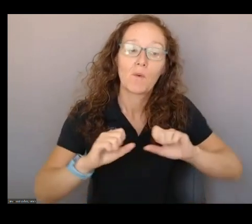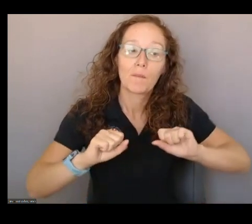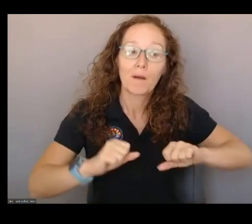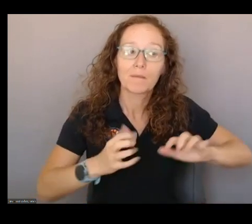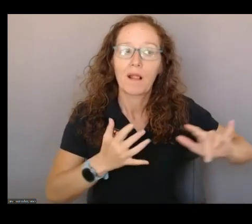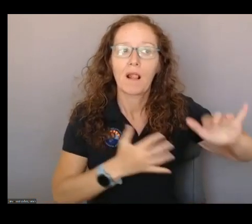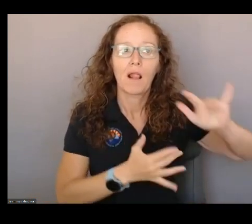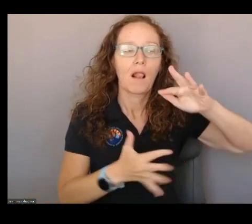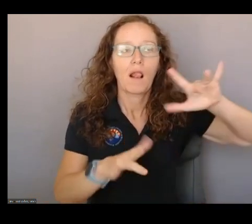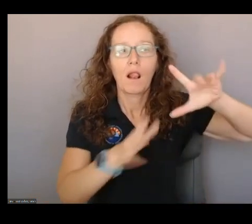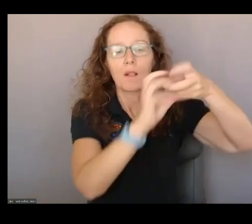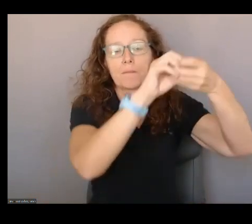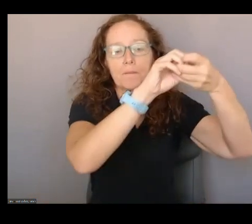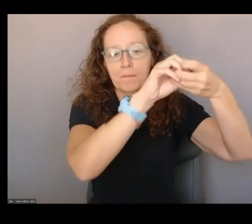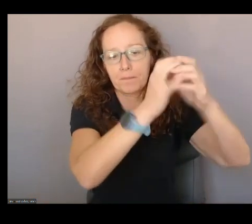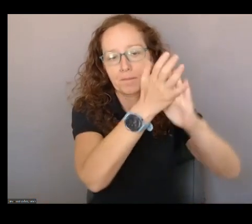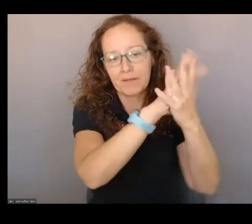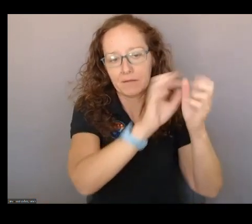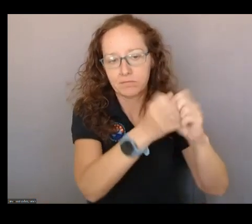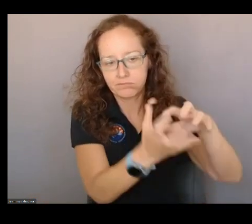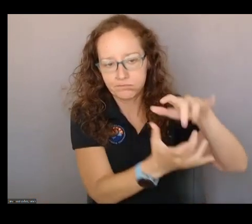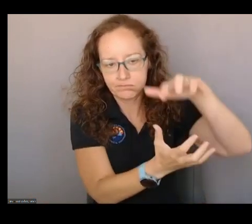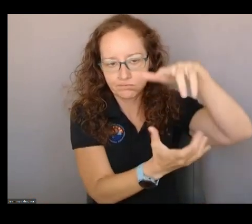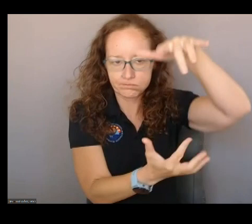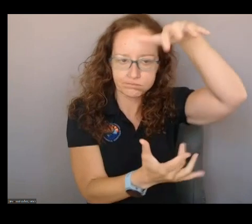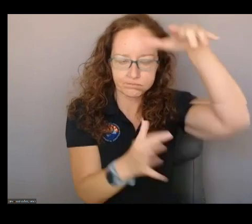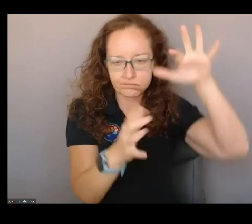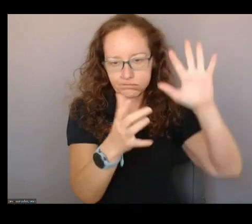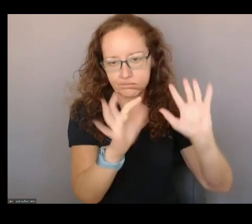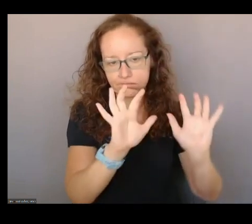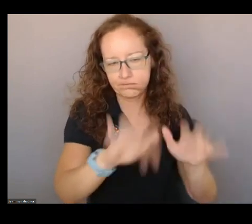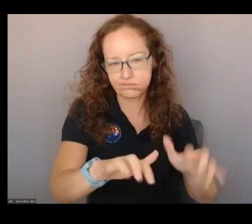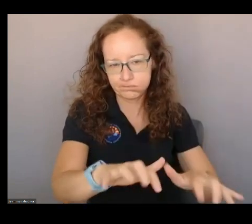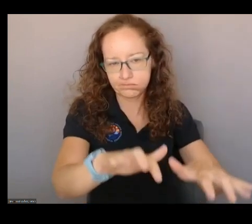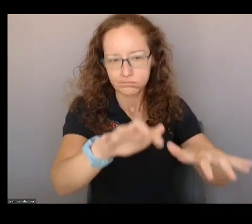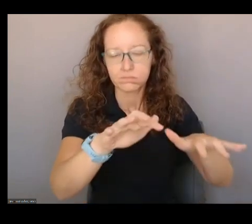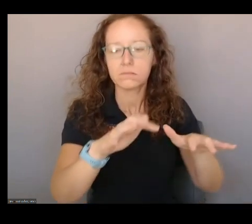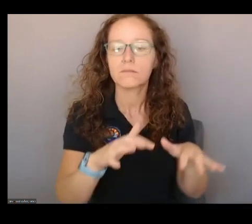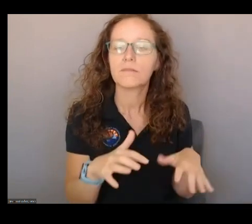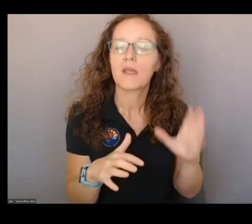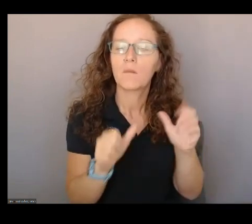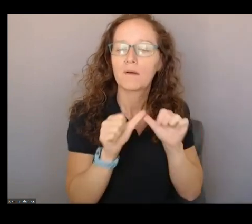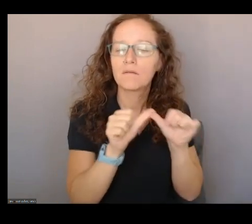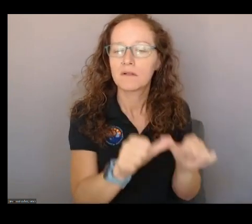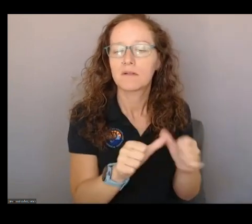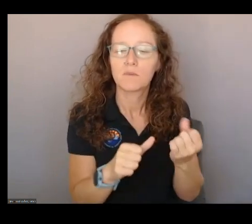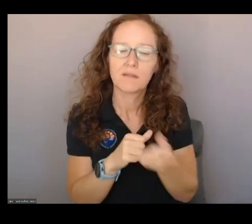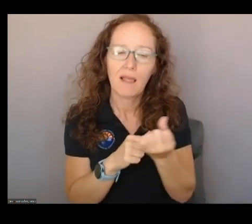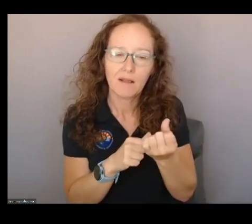going to be Saturday, Sunday, and even into Monday where the high moisture is located before we start trending down towards